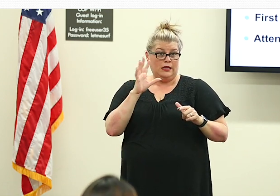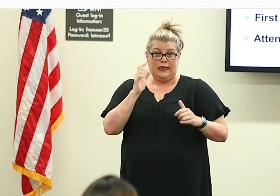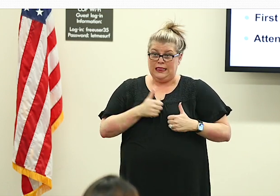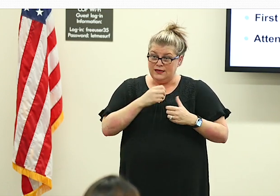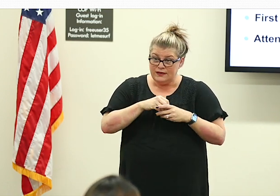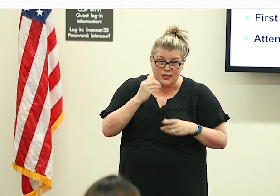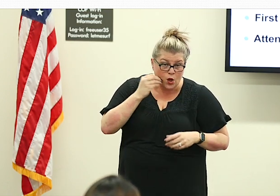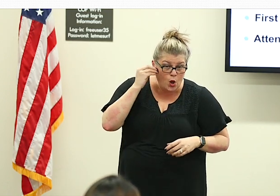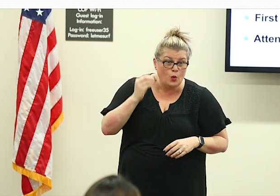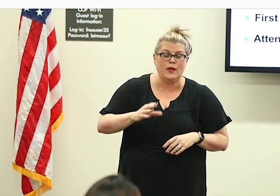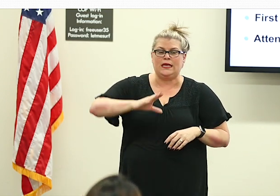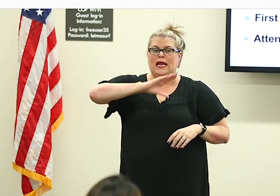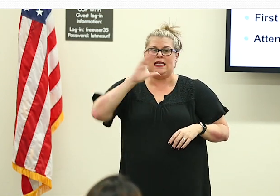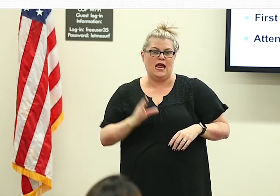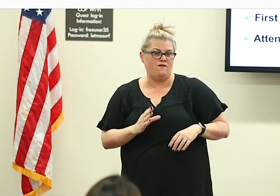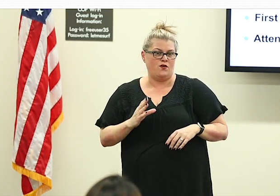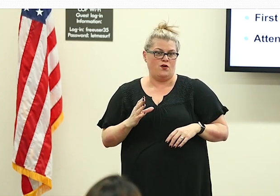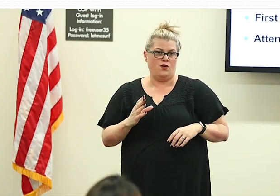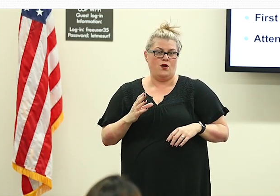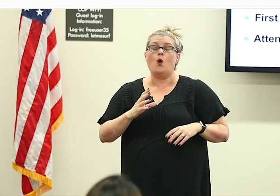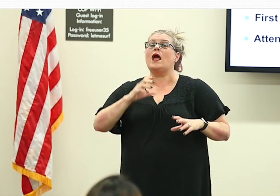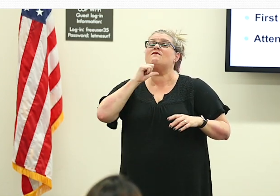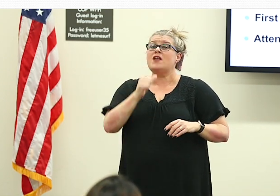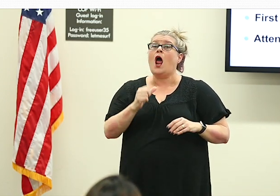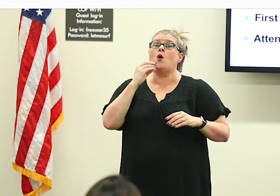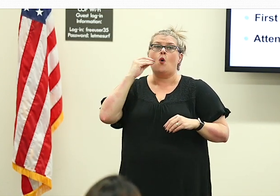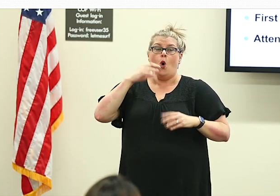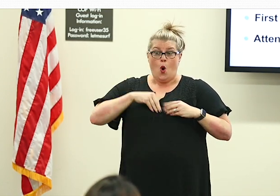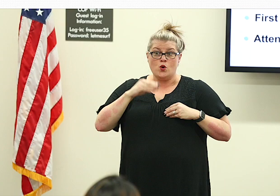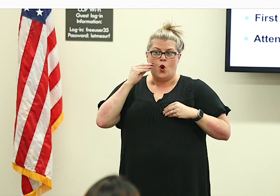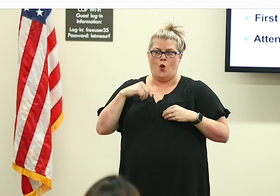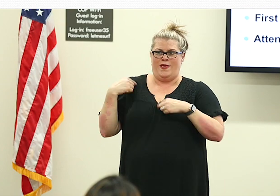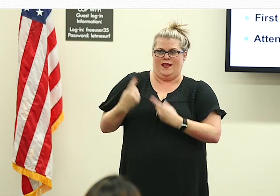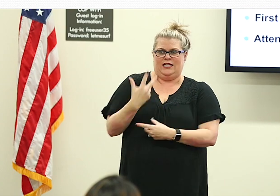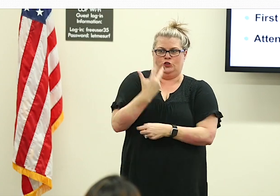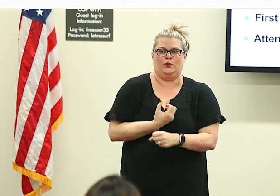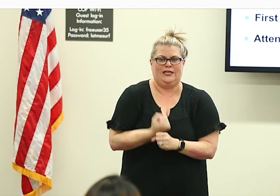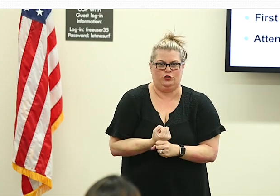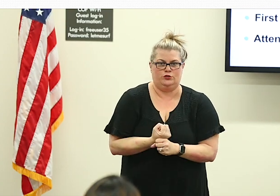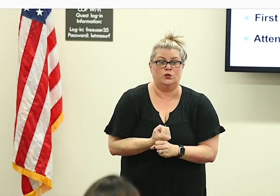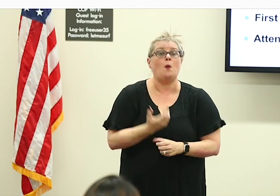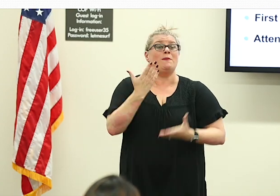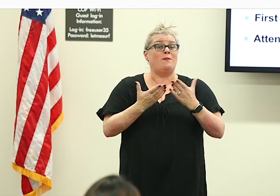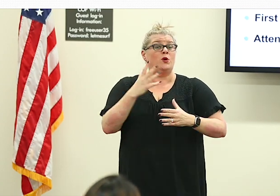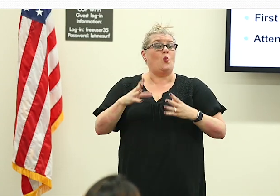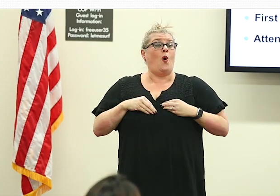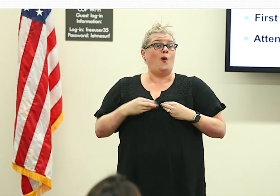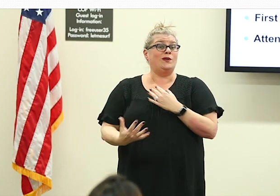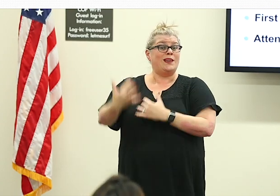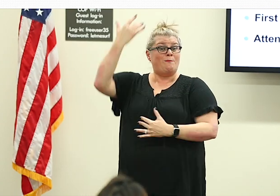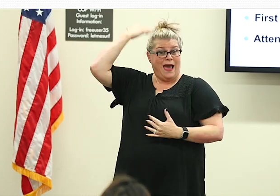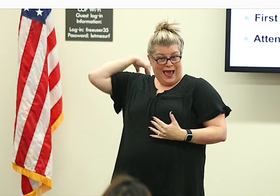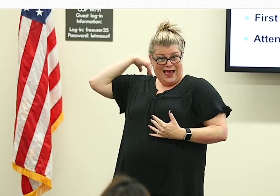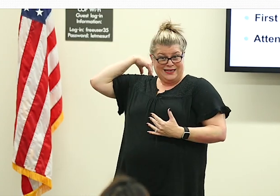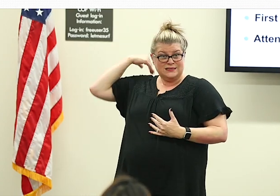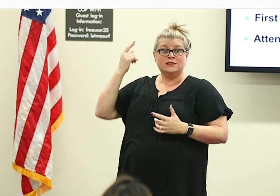cannot have owned a home in the last three years. So you can have owned a home in the past, but not in the last three years.